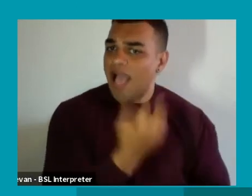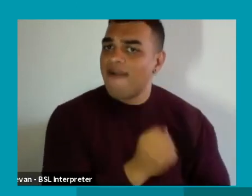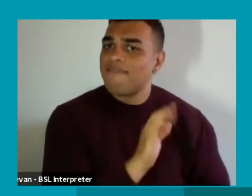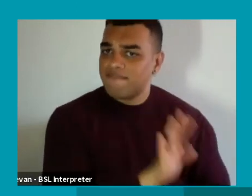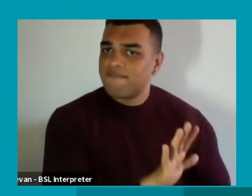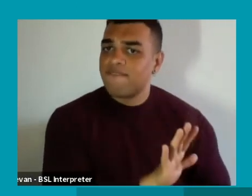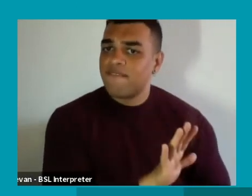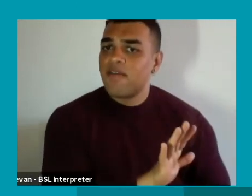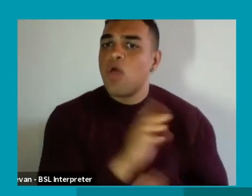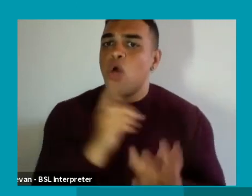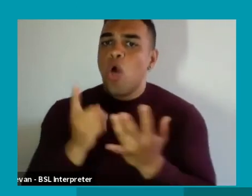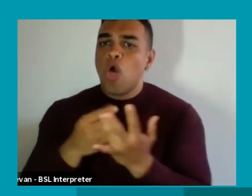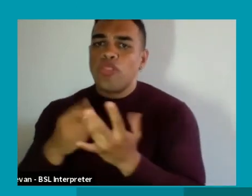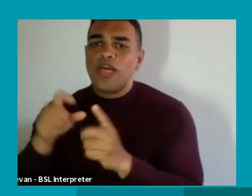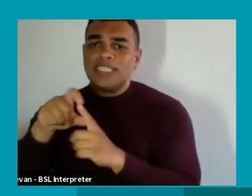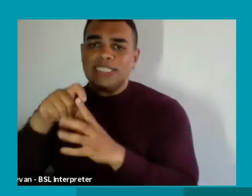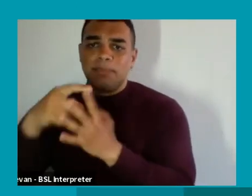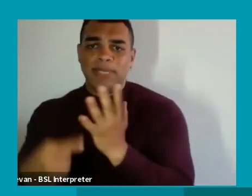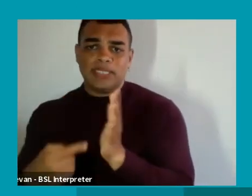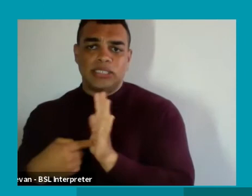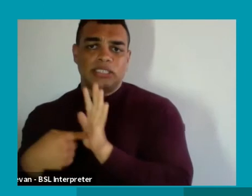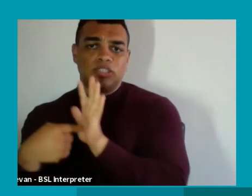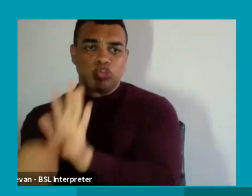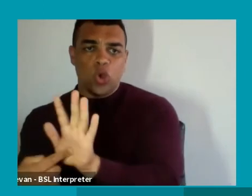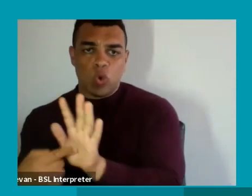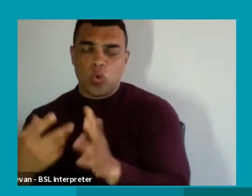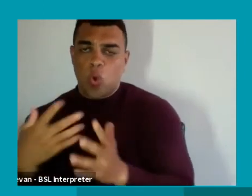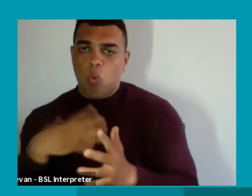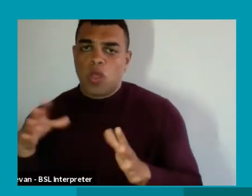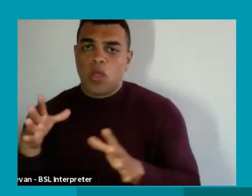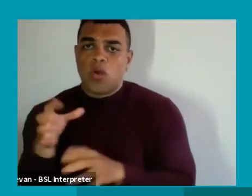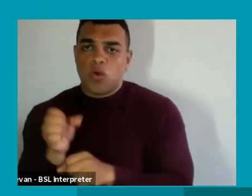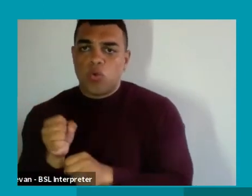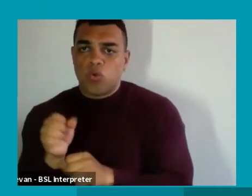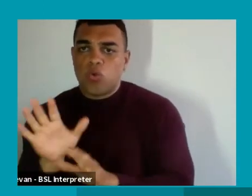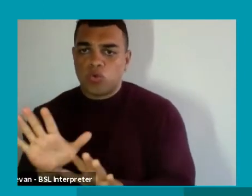wanting to reveal your disability. Earlier then you absolutely have to.